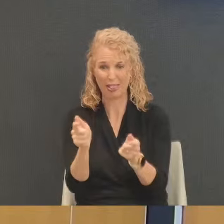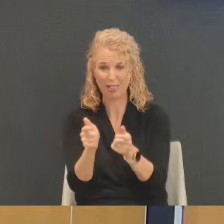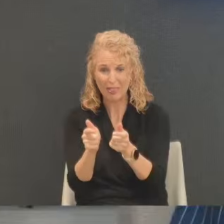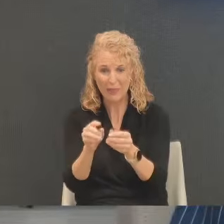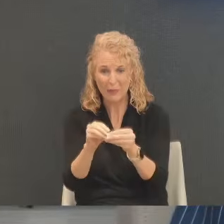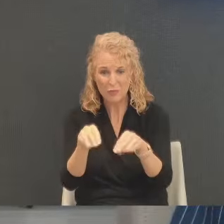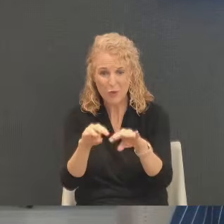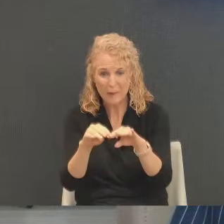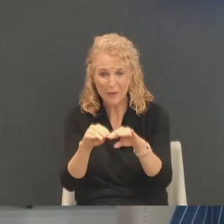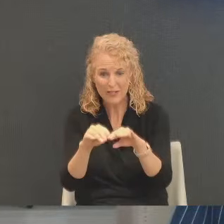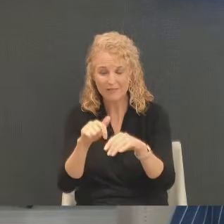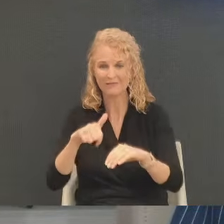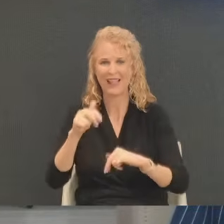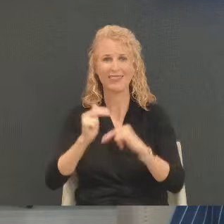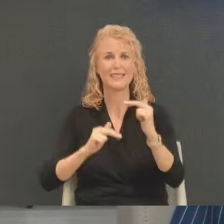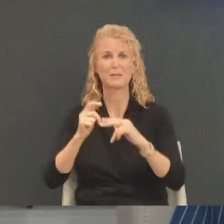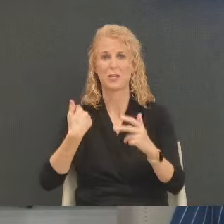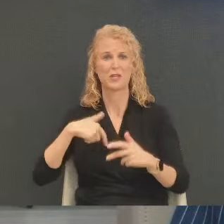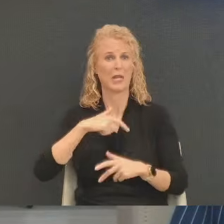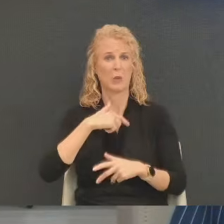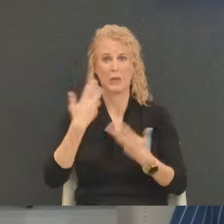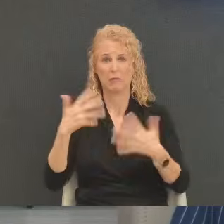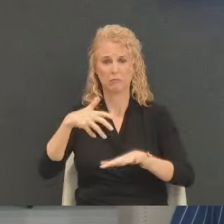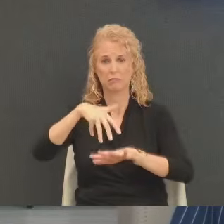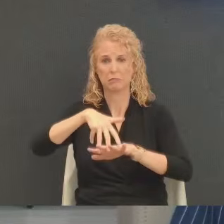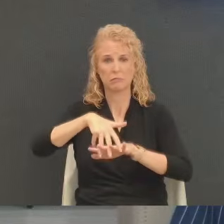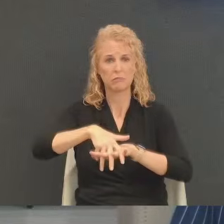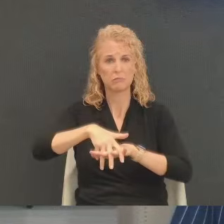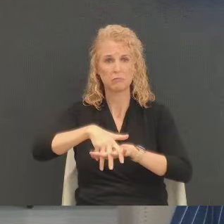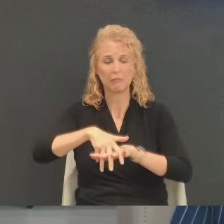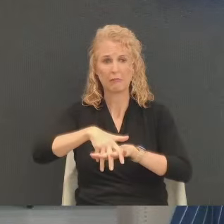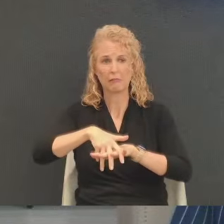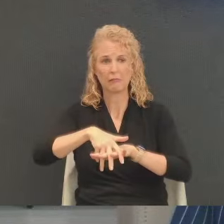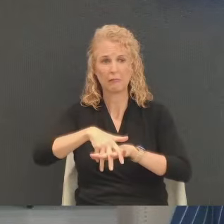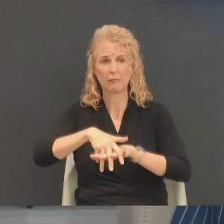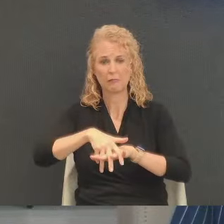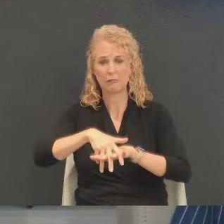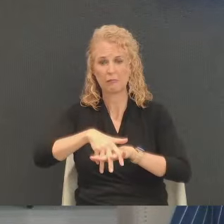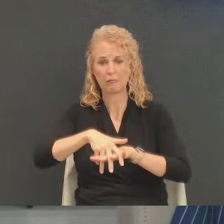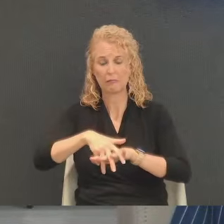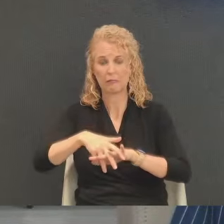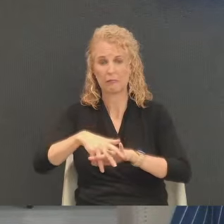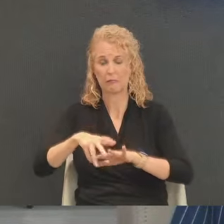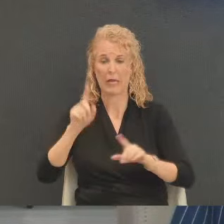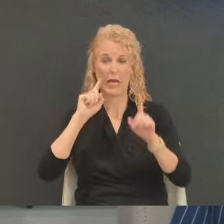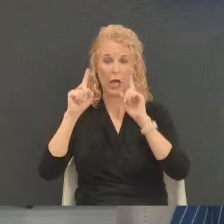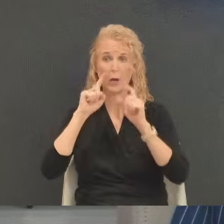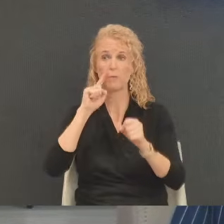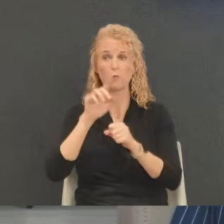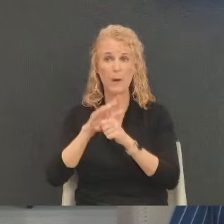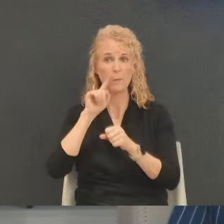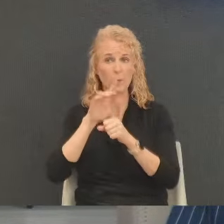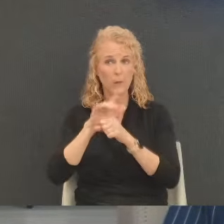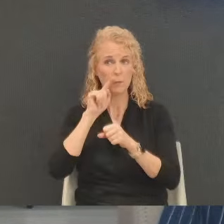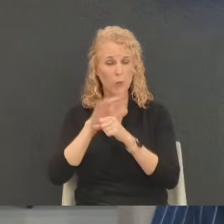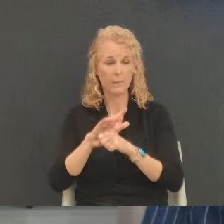in this building now and promises were were supposedly made. Mr. Aluotto indicated that